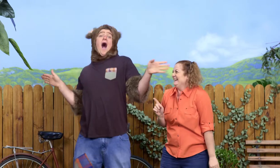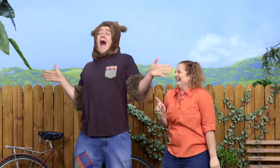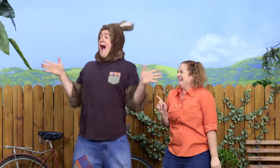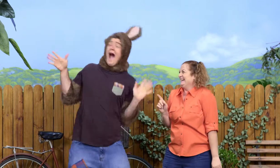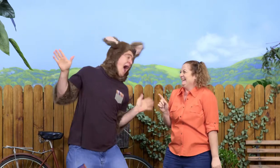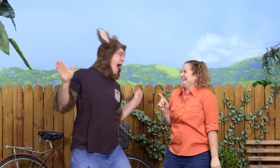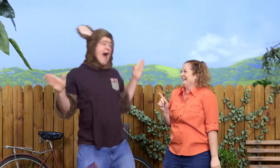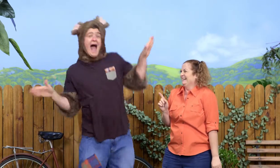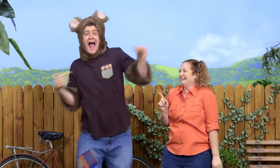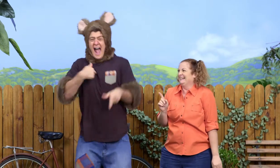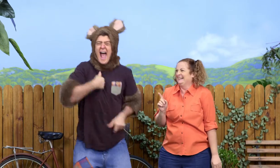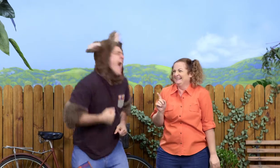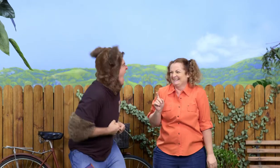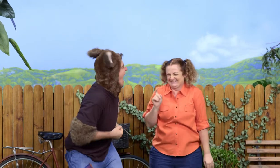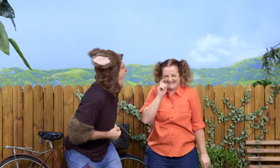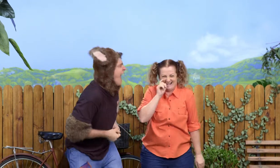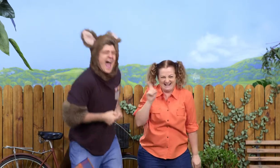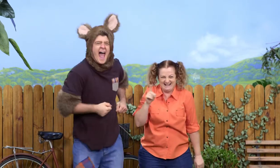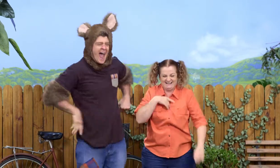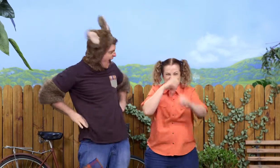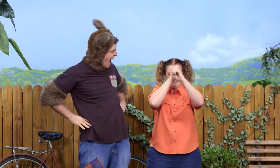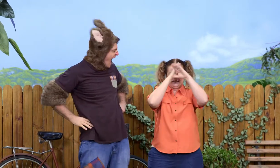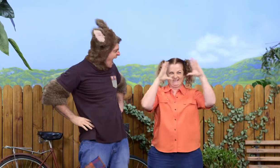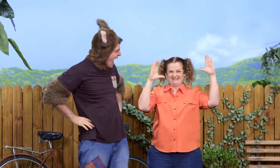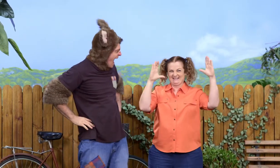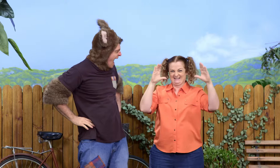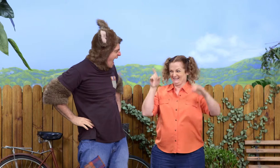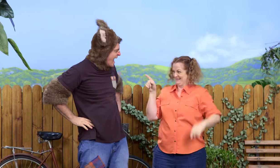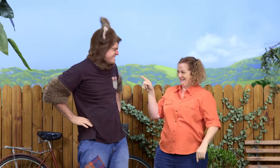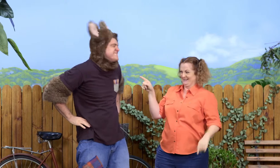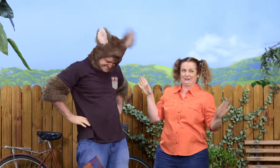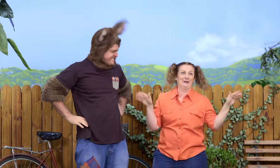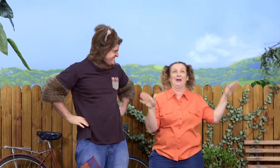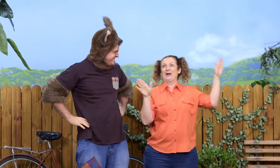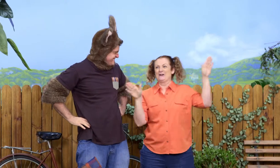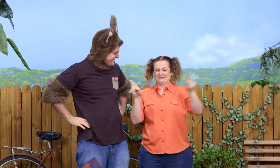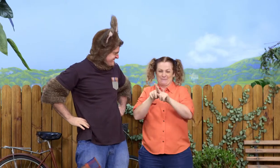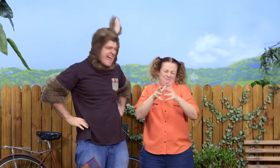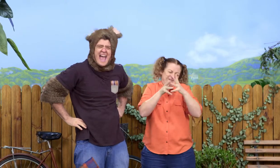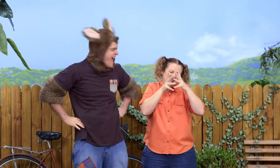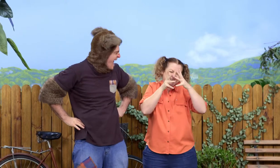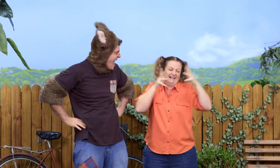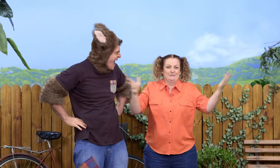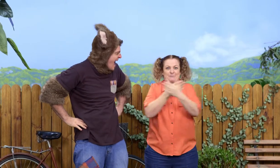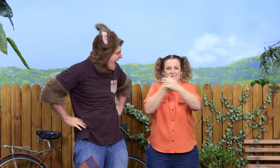Oh! You are funny. I can't imagine you flying around like a big butterfly.